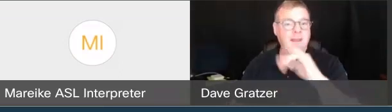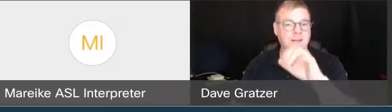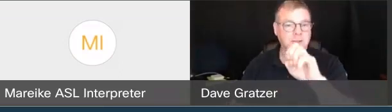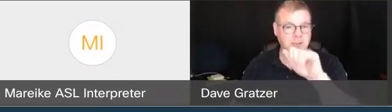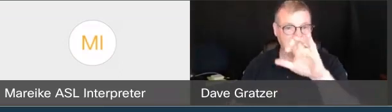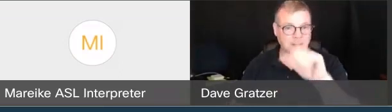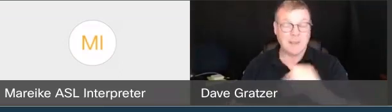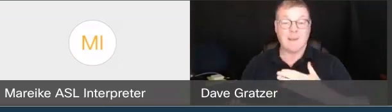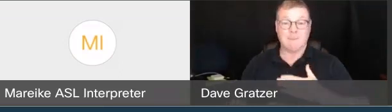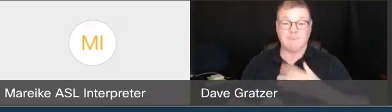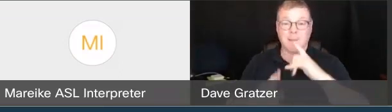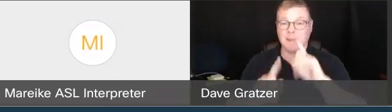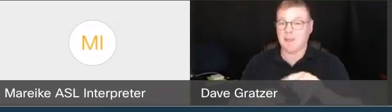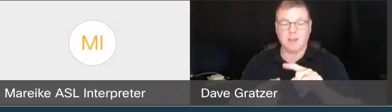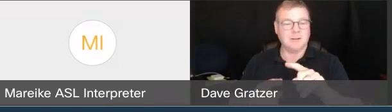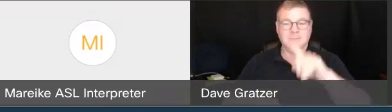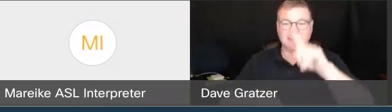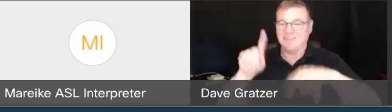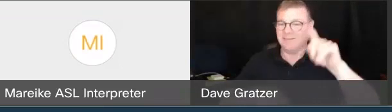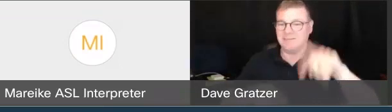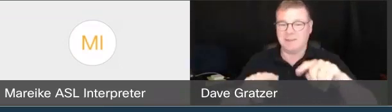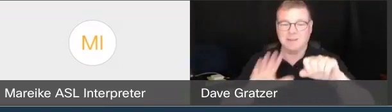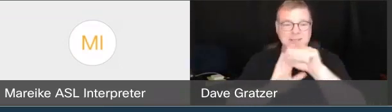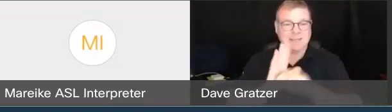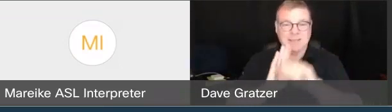was, it probably varies state by state. So here in North Carolina, for example,